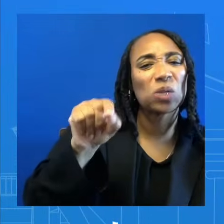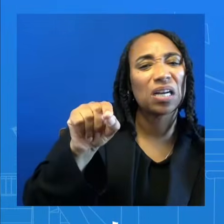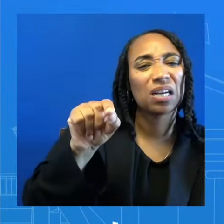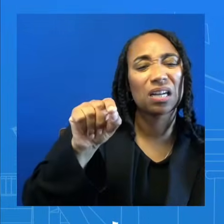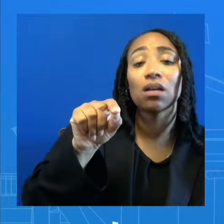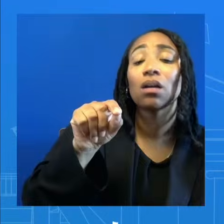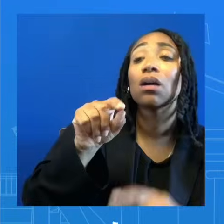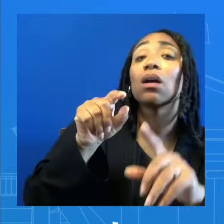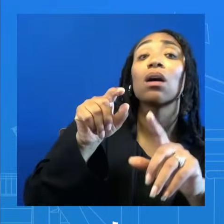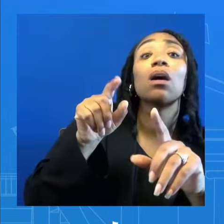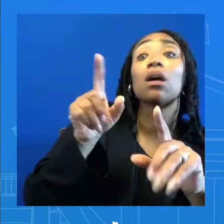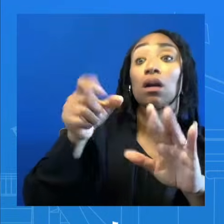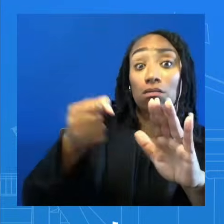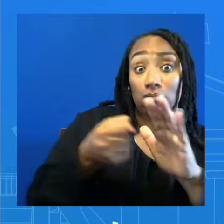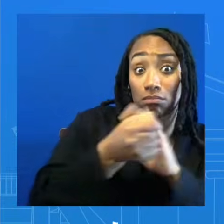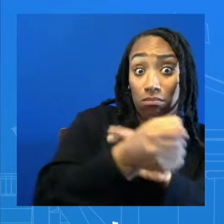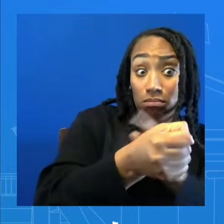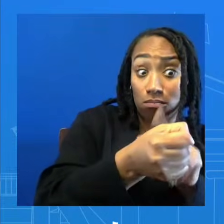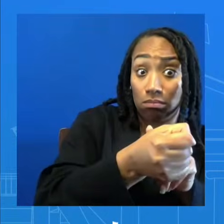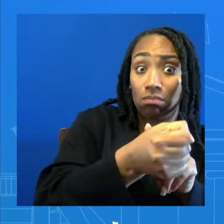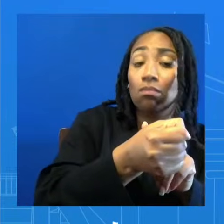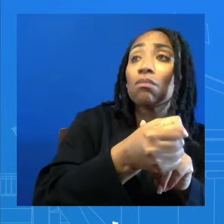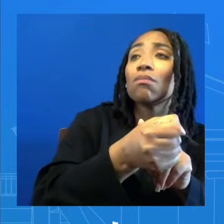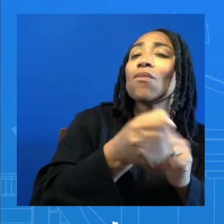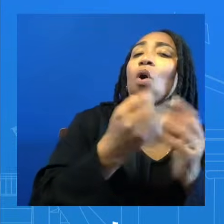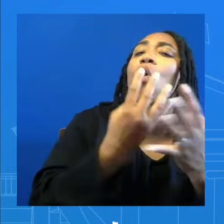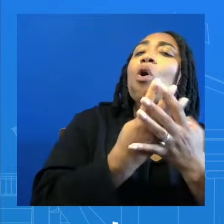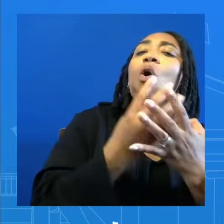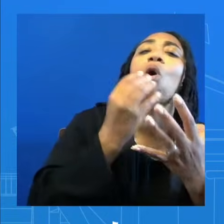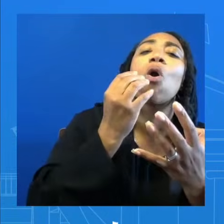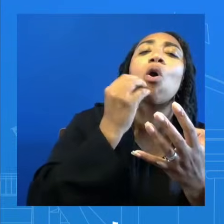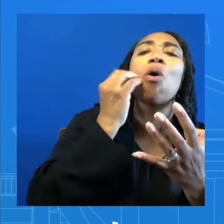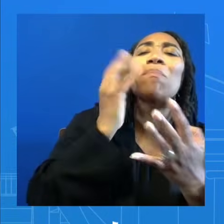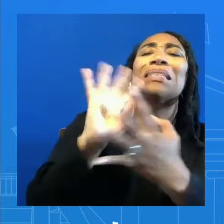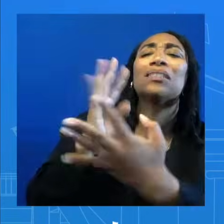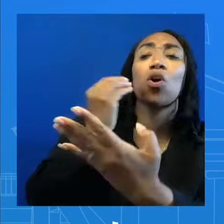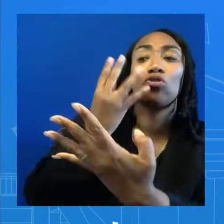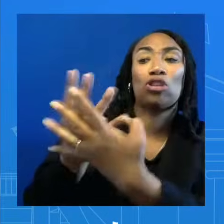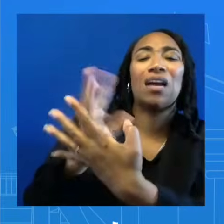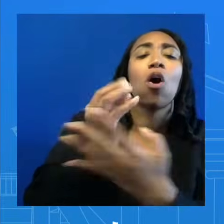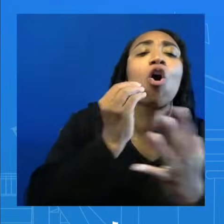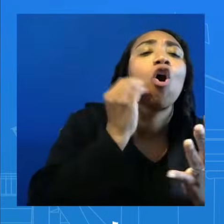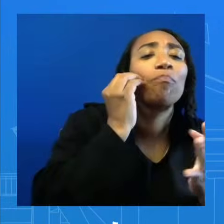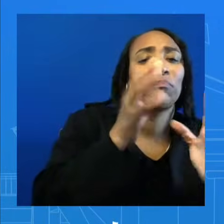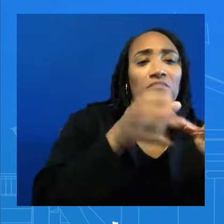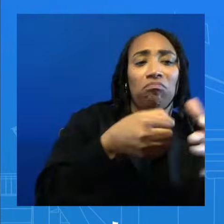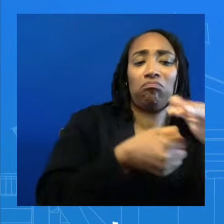again, who had home confinement and they successfully reintegrated into their families, into their communities.